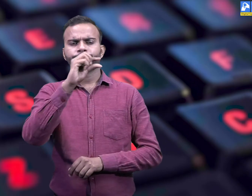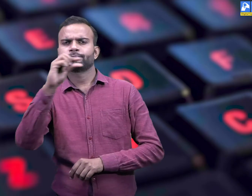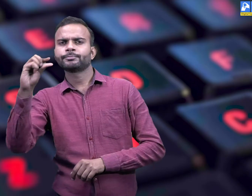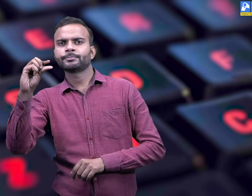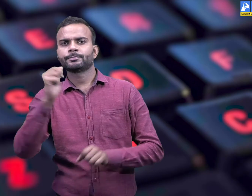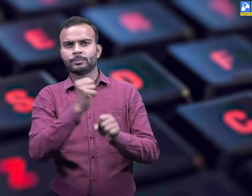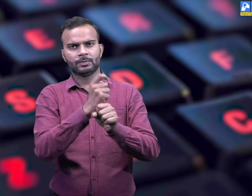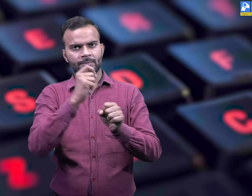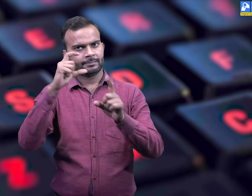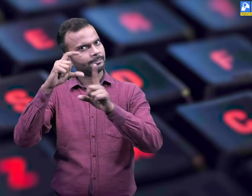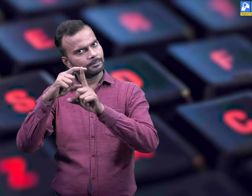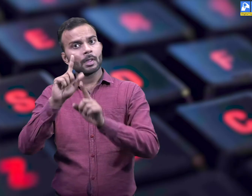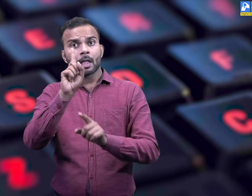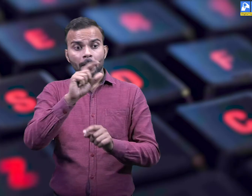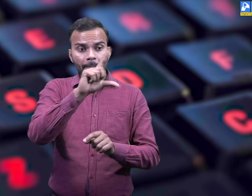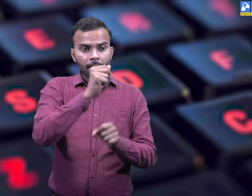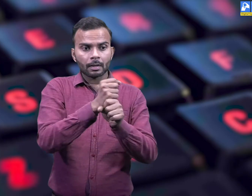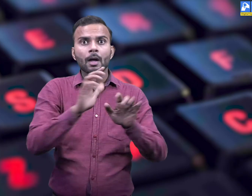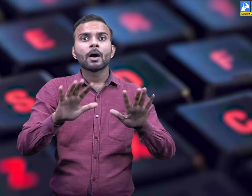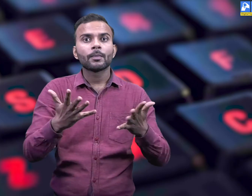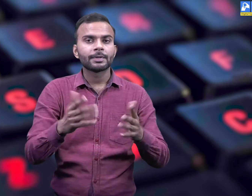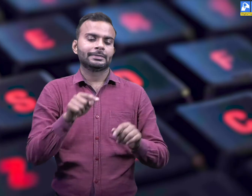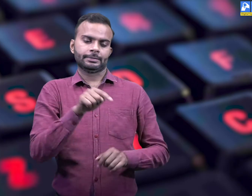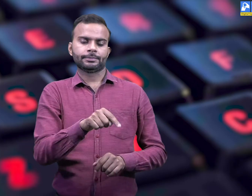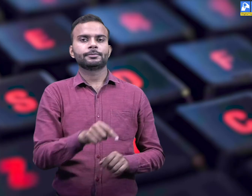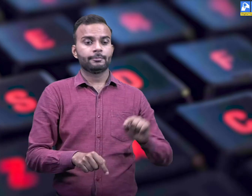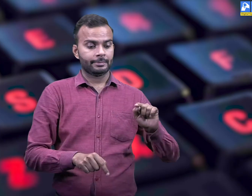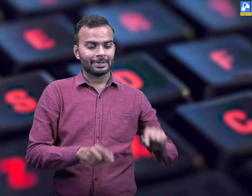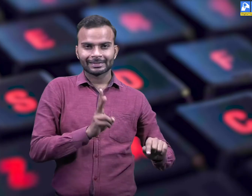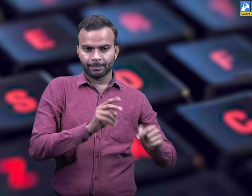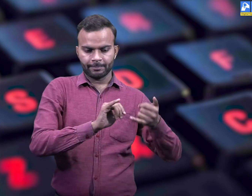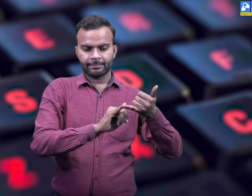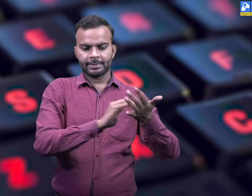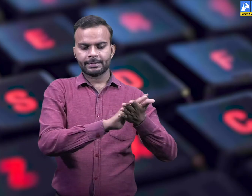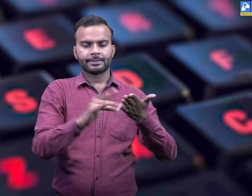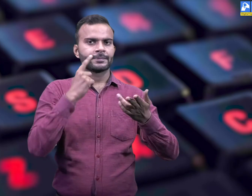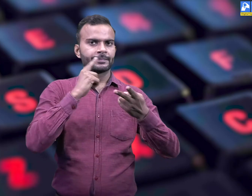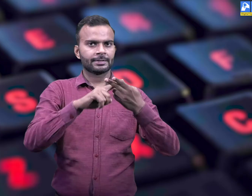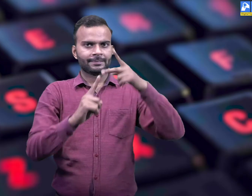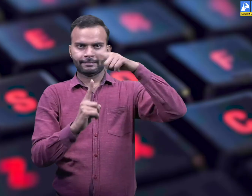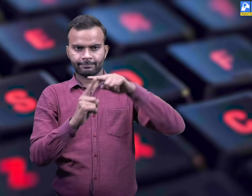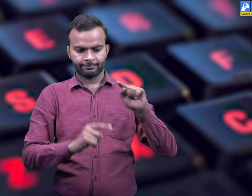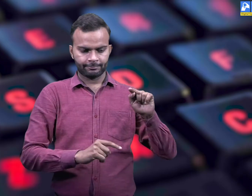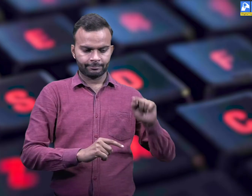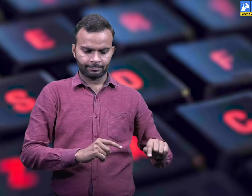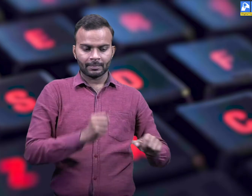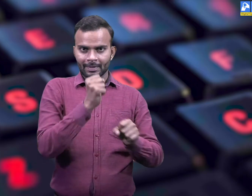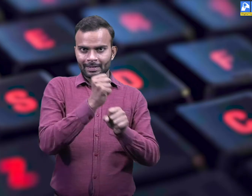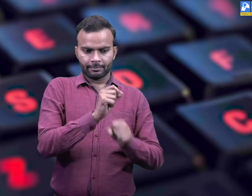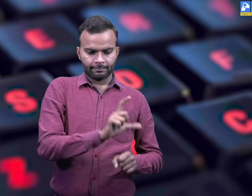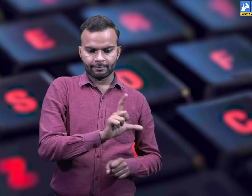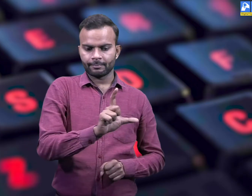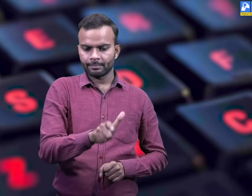To type 'g' in capital you need to press and hold the shift key while typing 'g'.